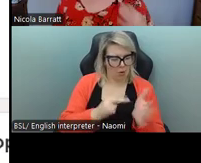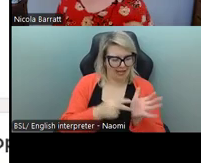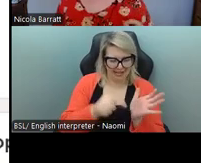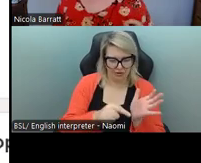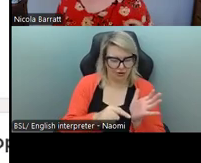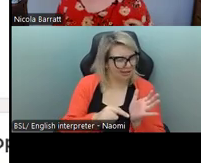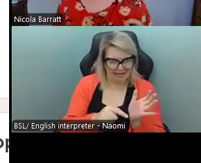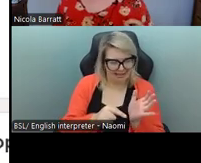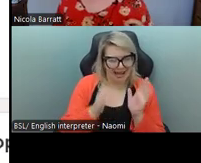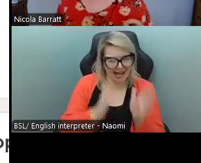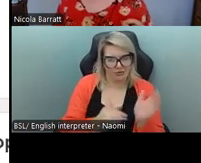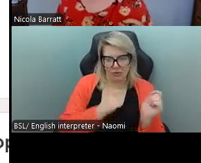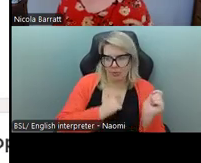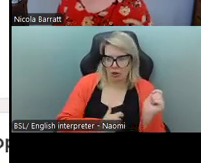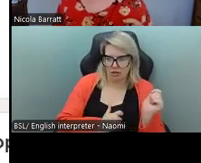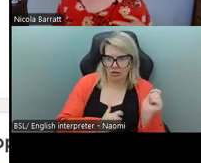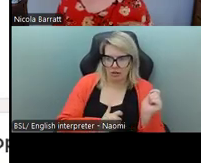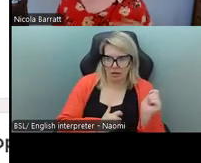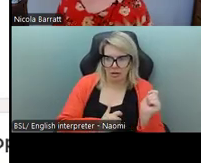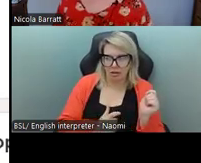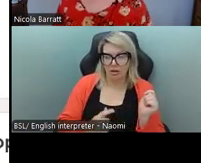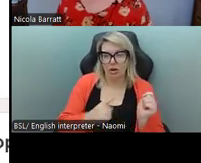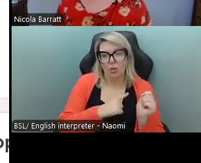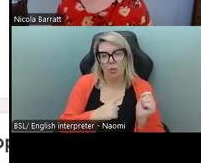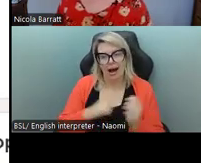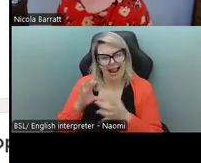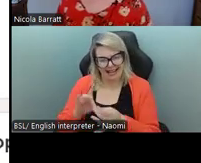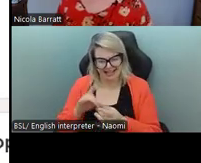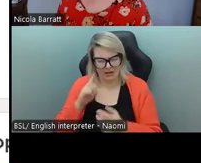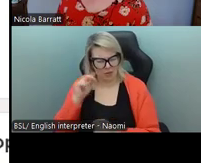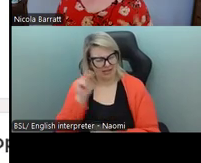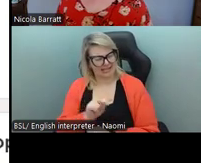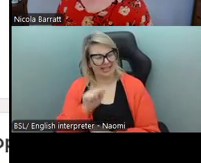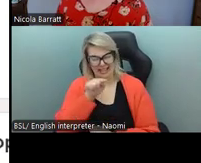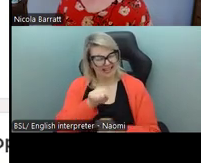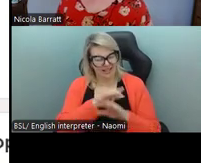The issue is LinkedIn might identify that it's not a real person and remove it,